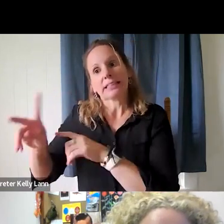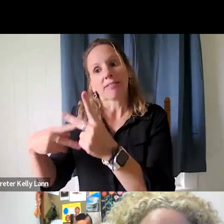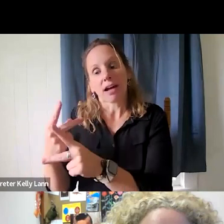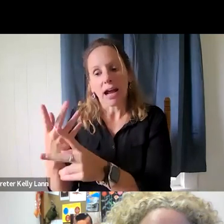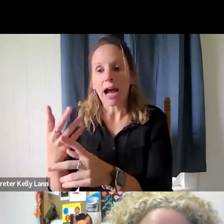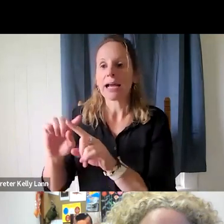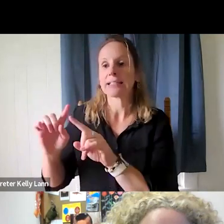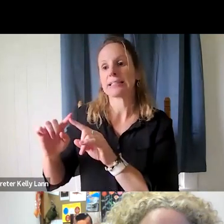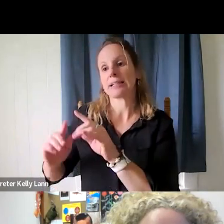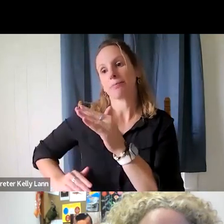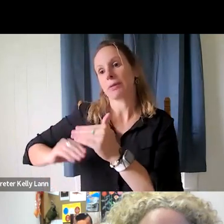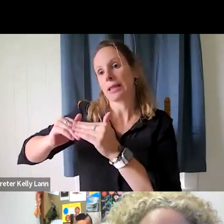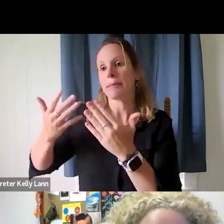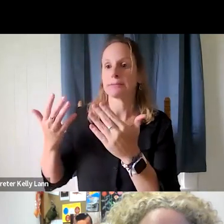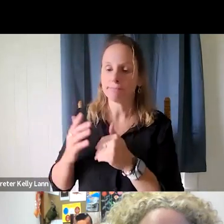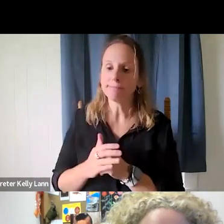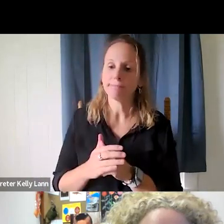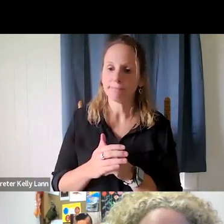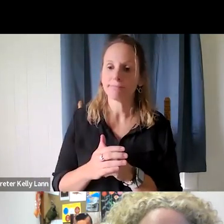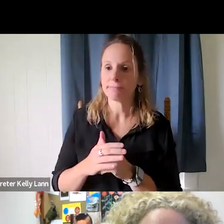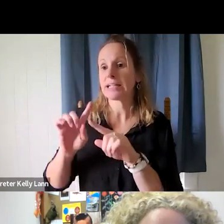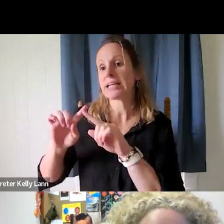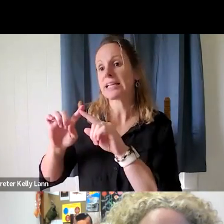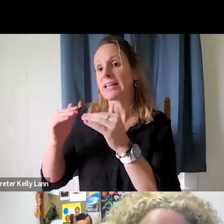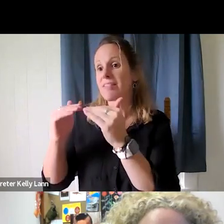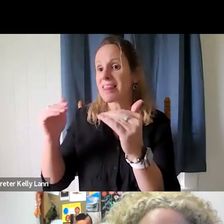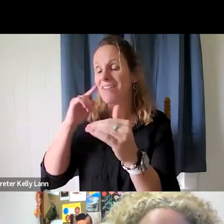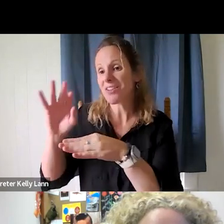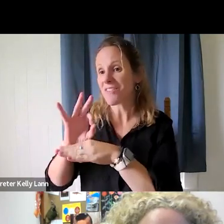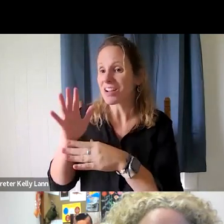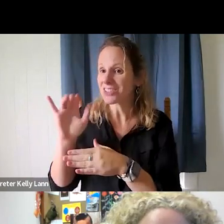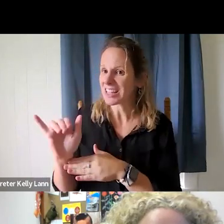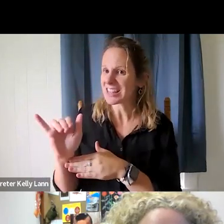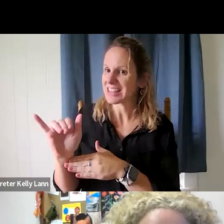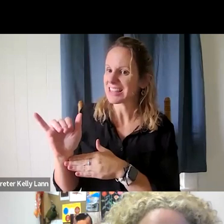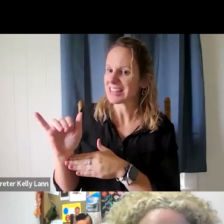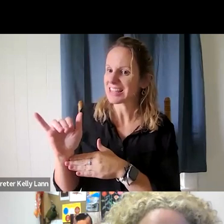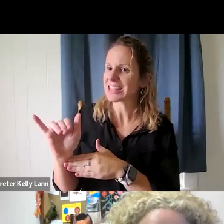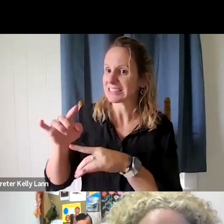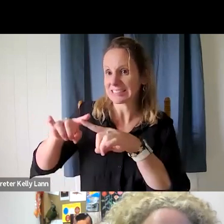and levels of functioning. So that is where we would really rely on you guys more